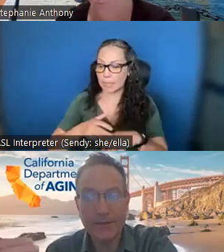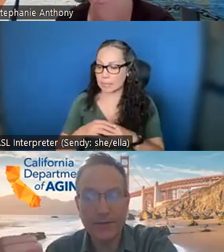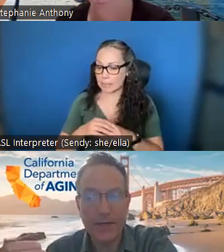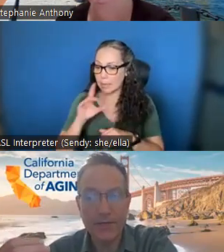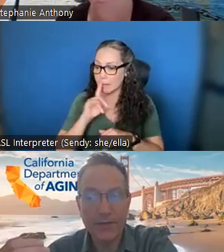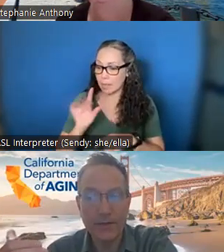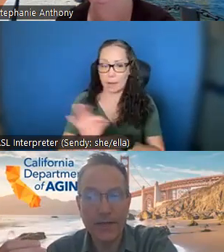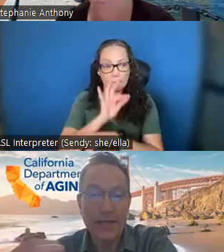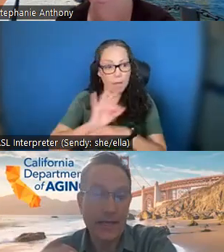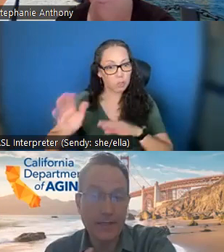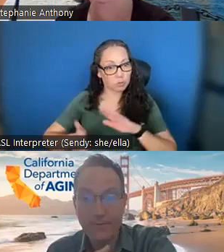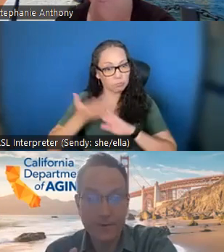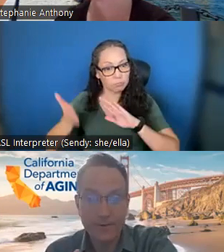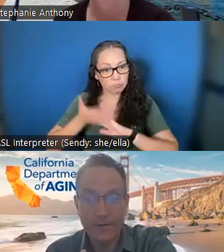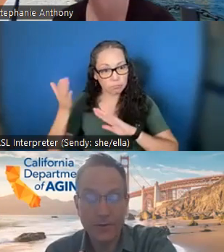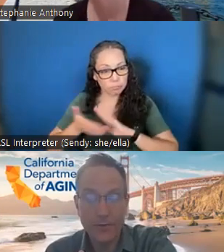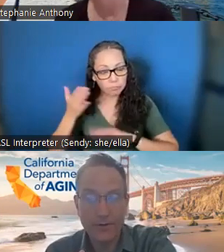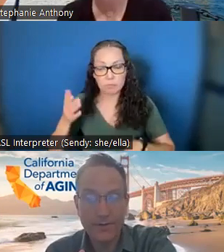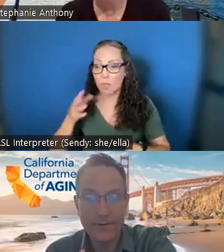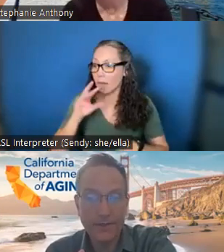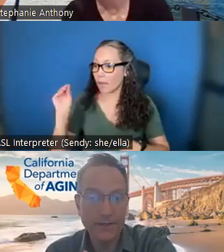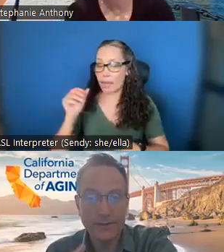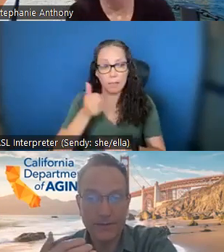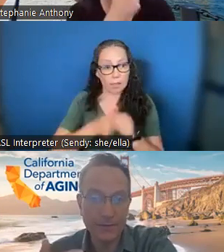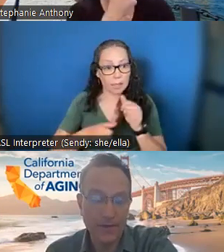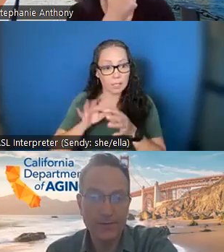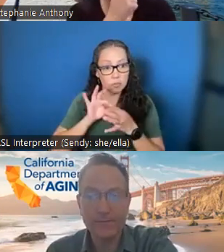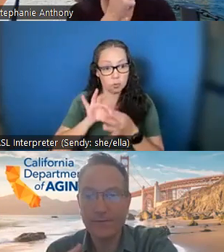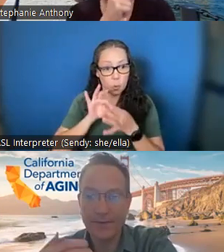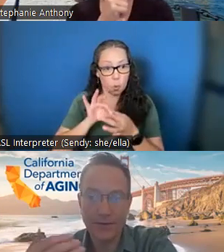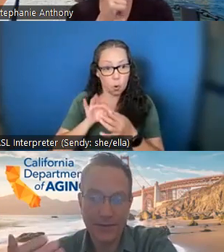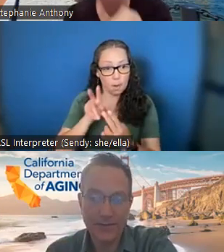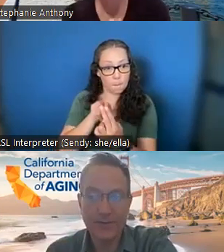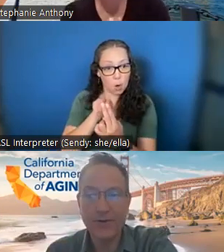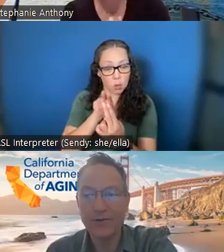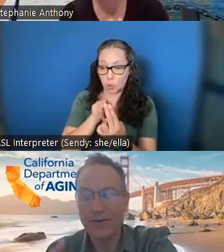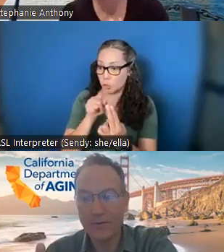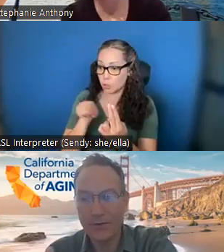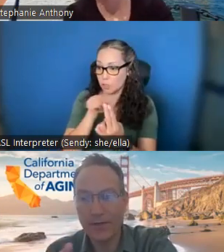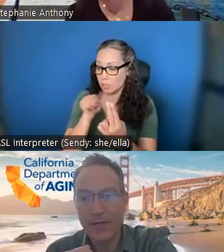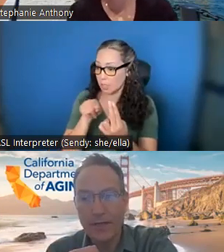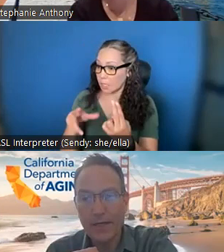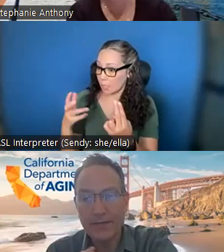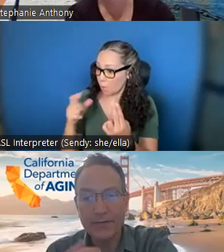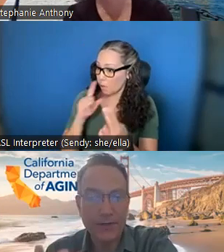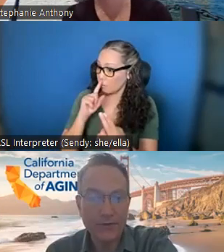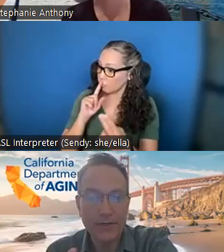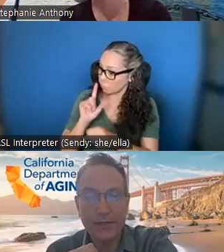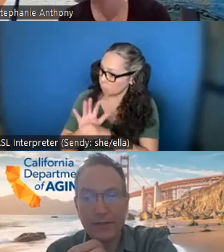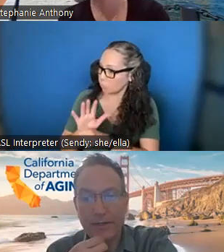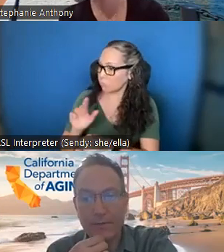and operational and if the core Partners have any issues with securing other partners or structuring